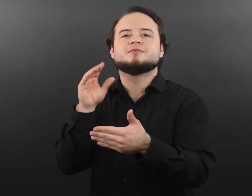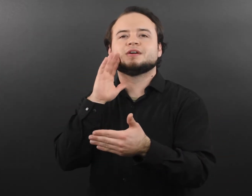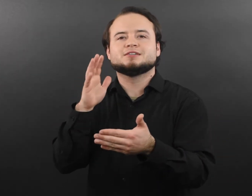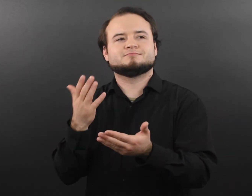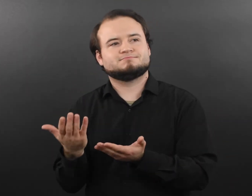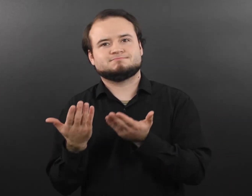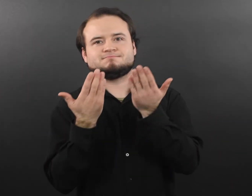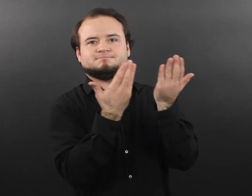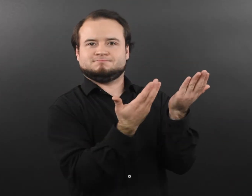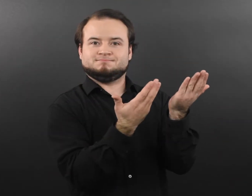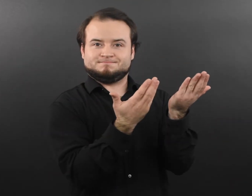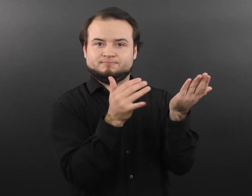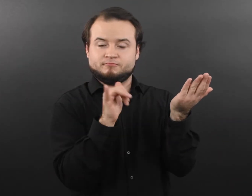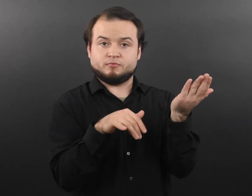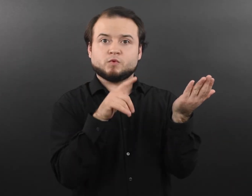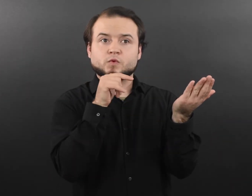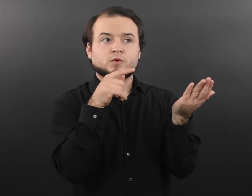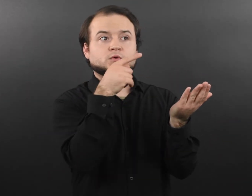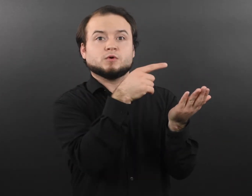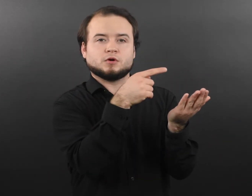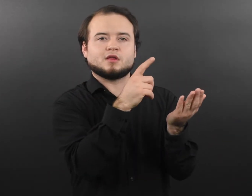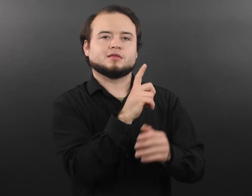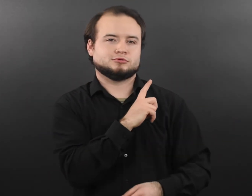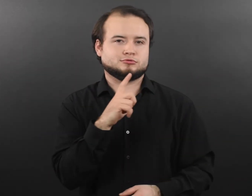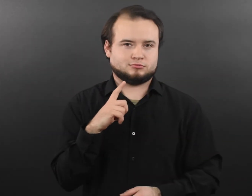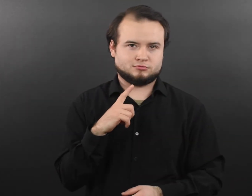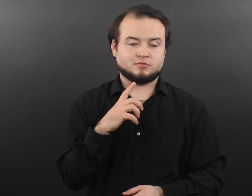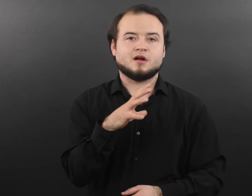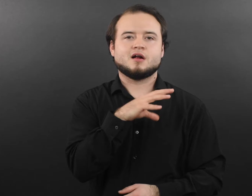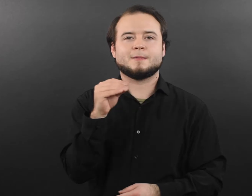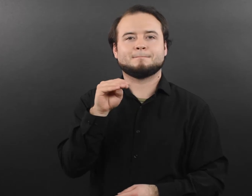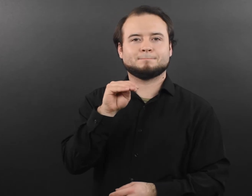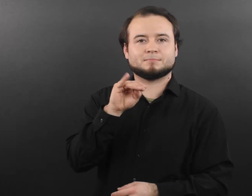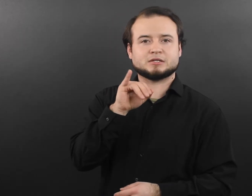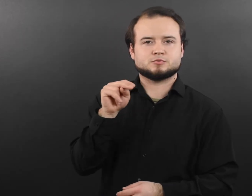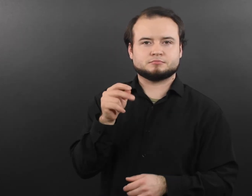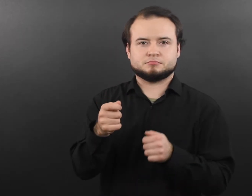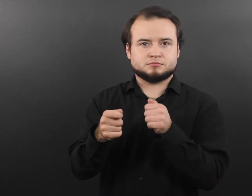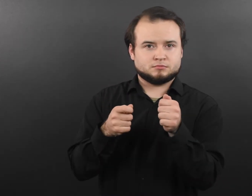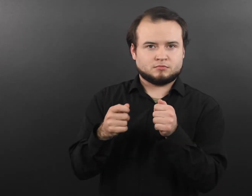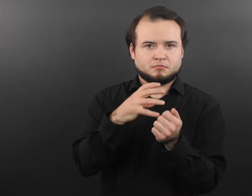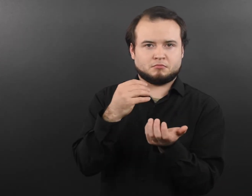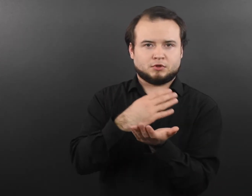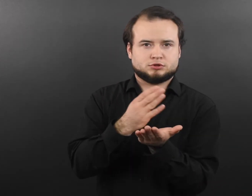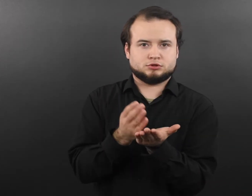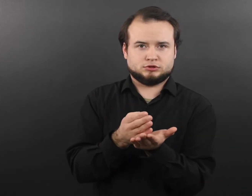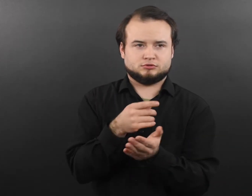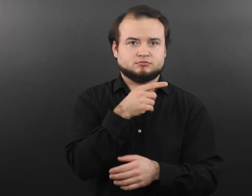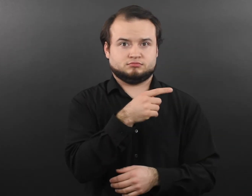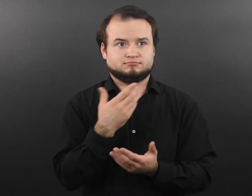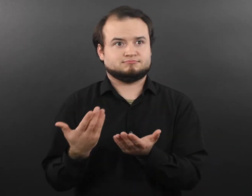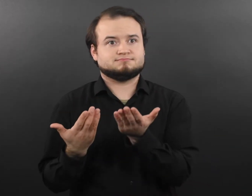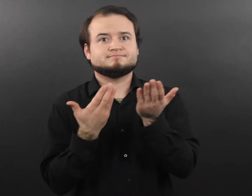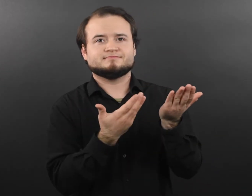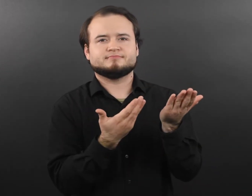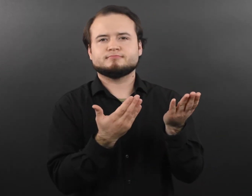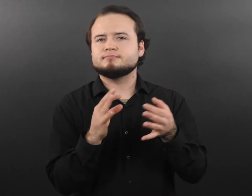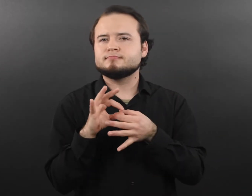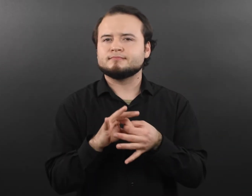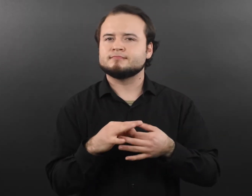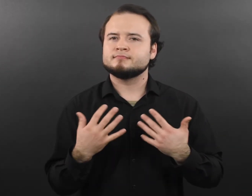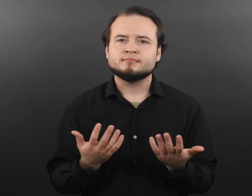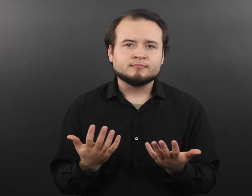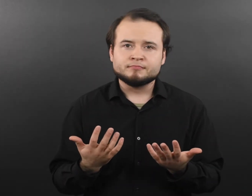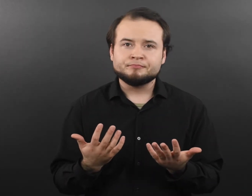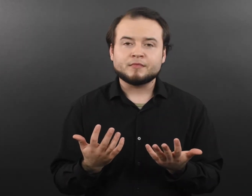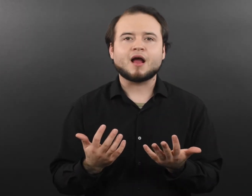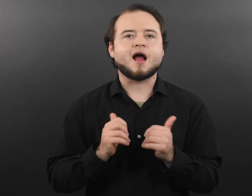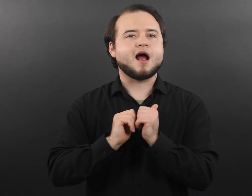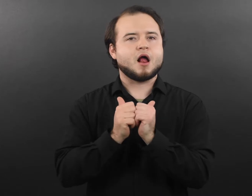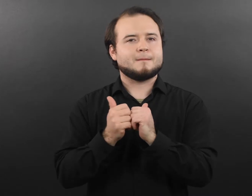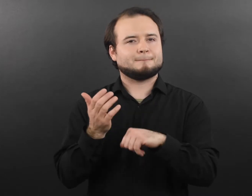recommendations to the legislature and Minnesota Management & Budget on how to improve the